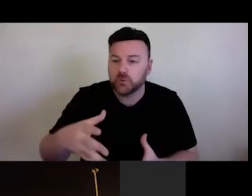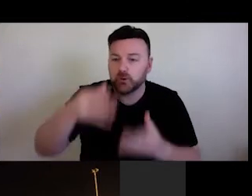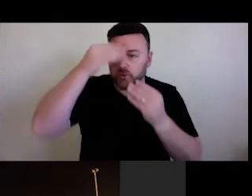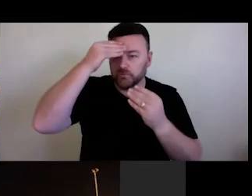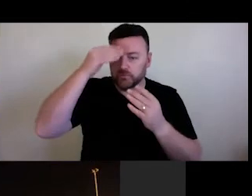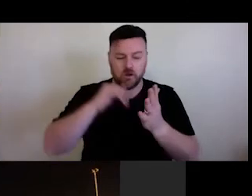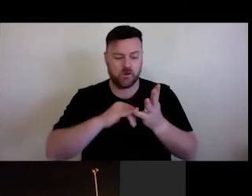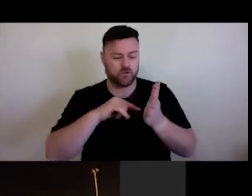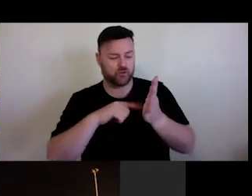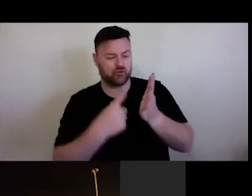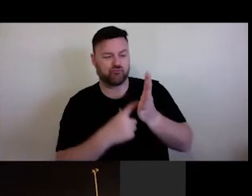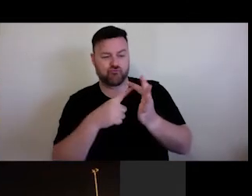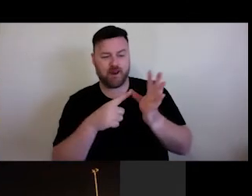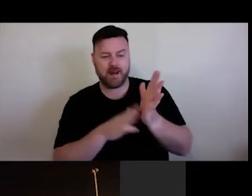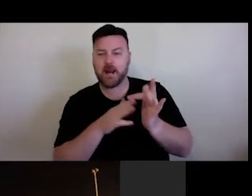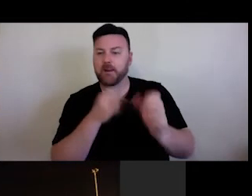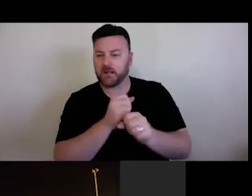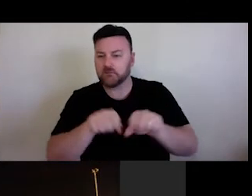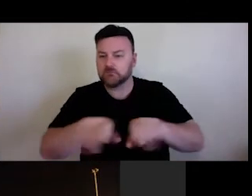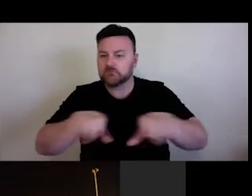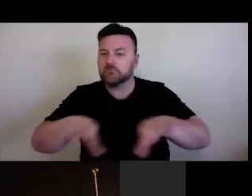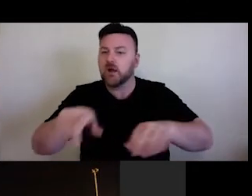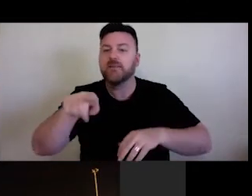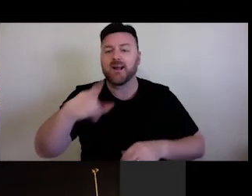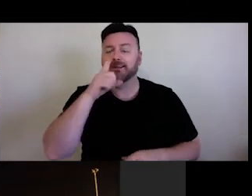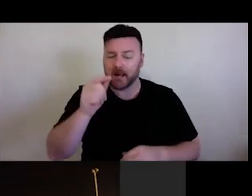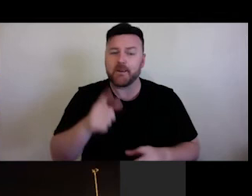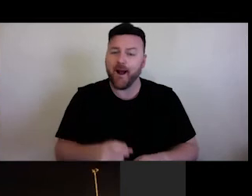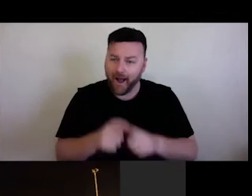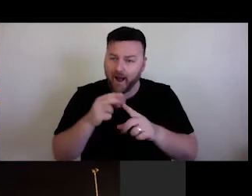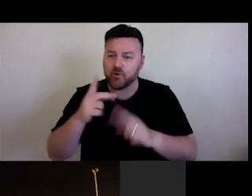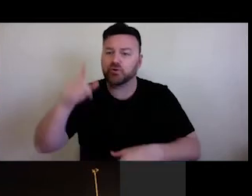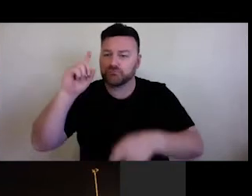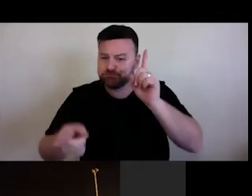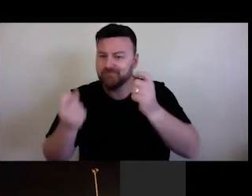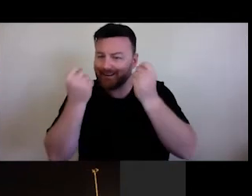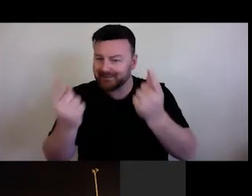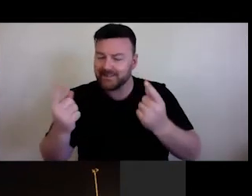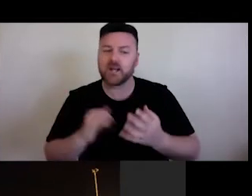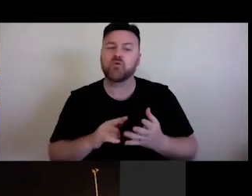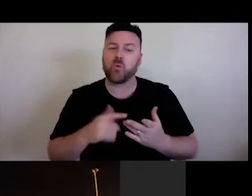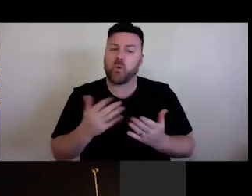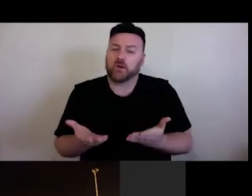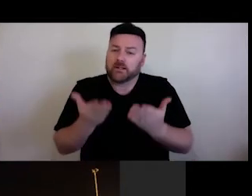and such a big thing to get your head around to do it really well. So we really want to give you the opportunity to - kind of fast-track